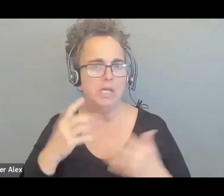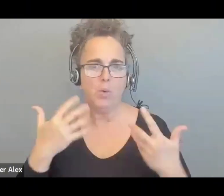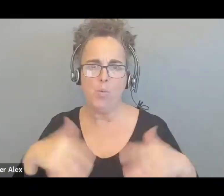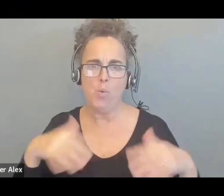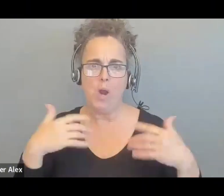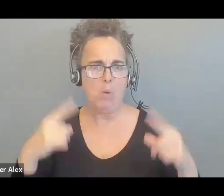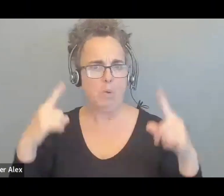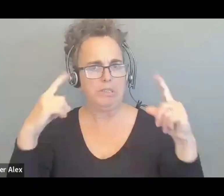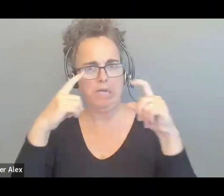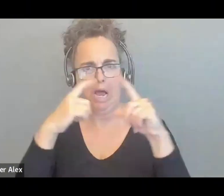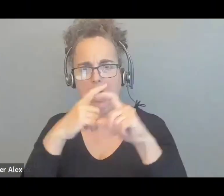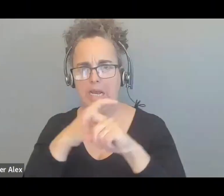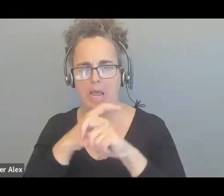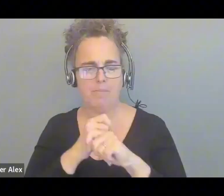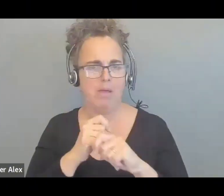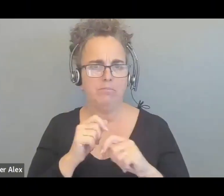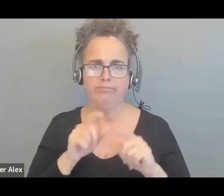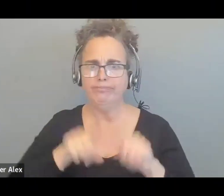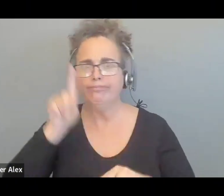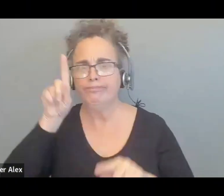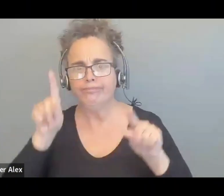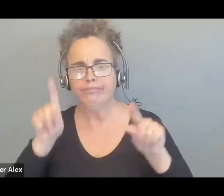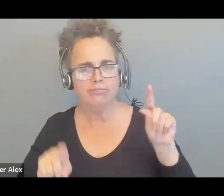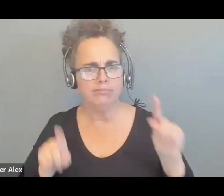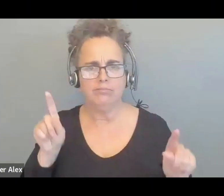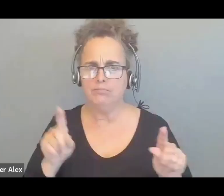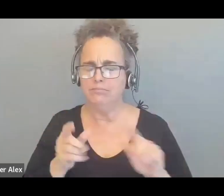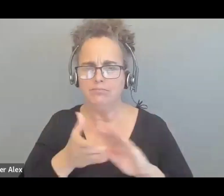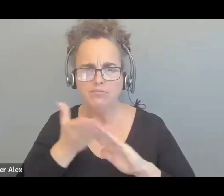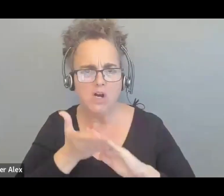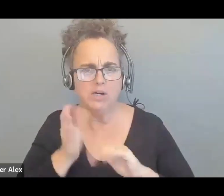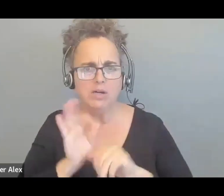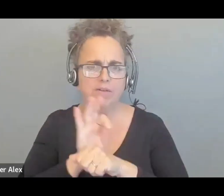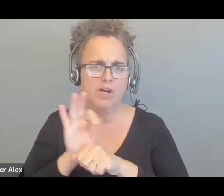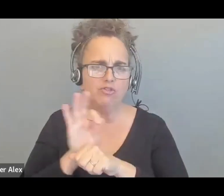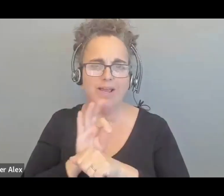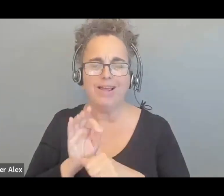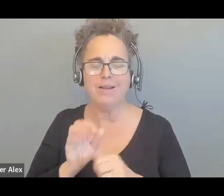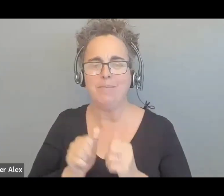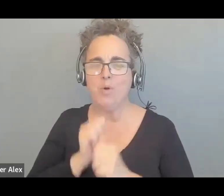and a huge chunk of my work is politely asking designers